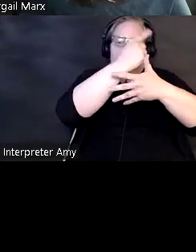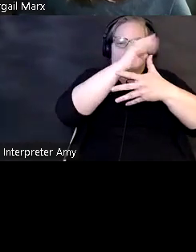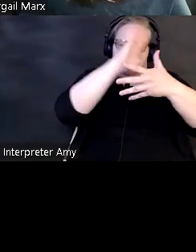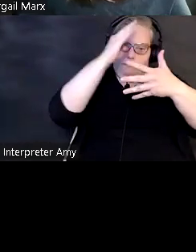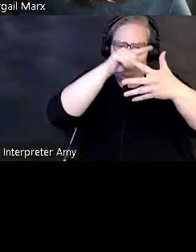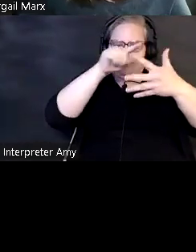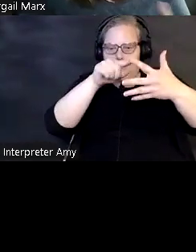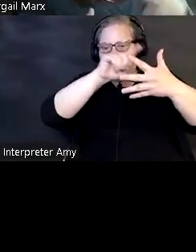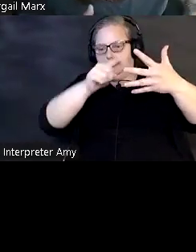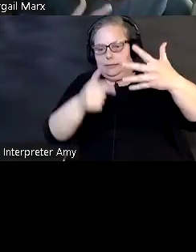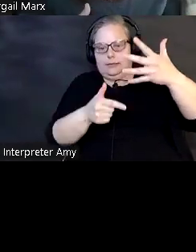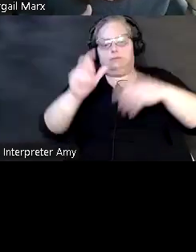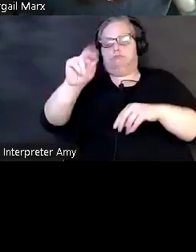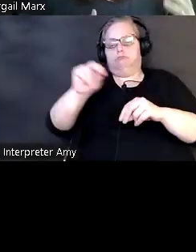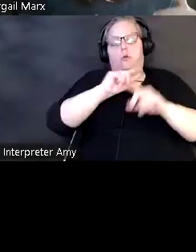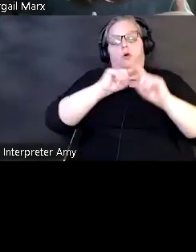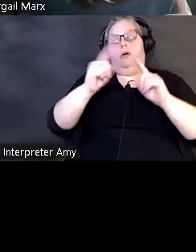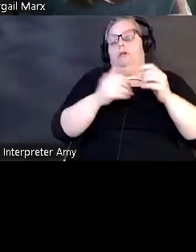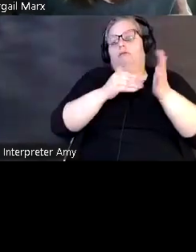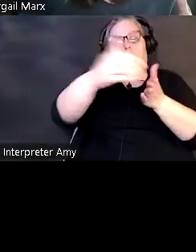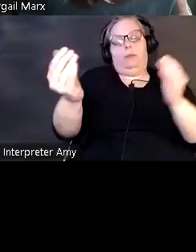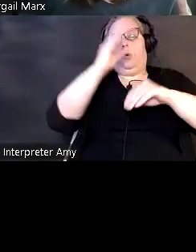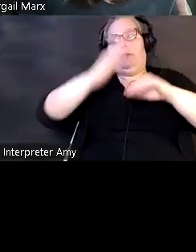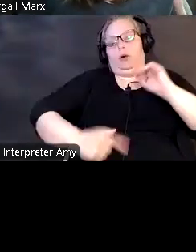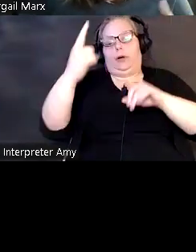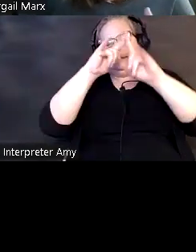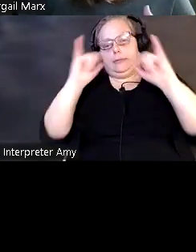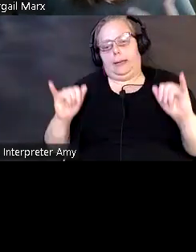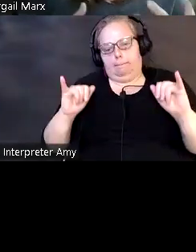a communication system, you're working on more than one competency at a time.